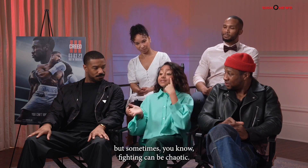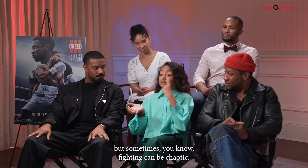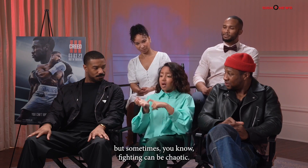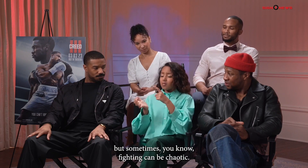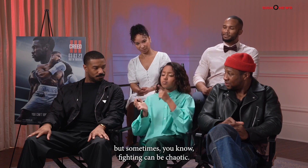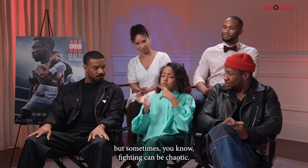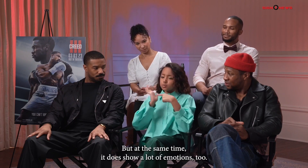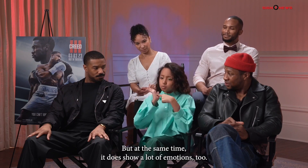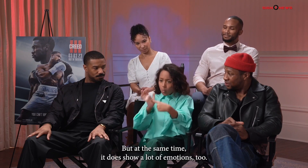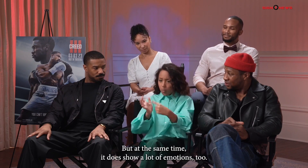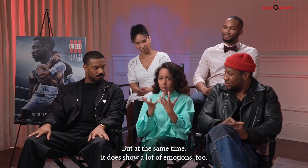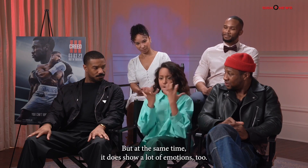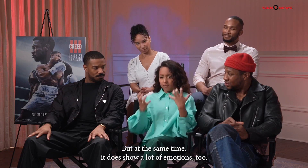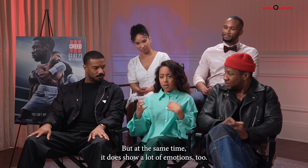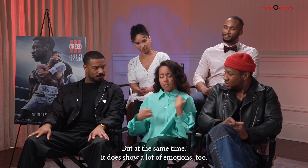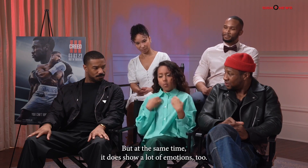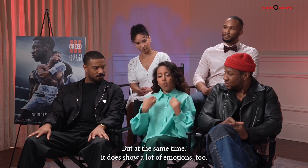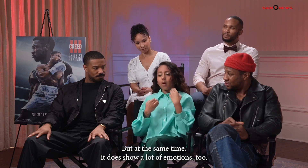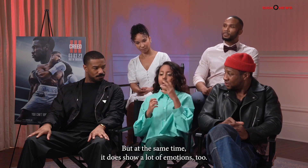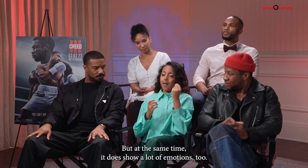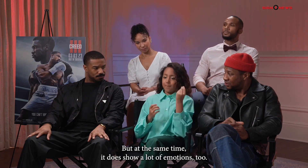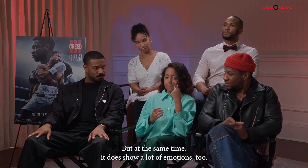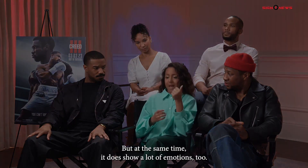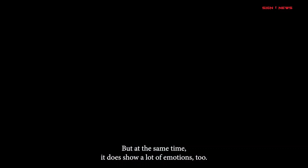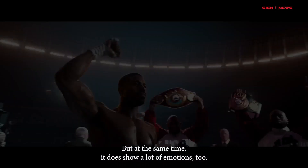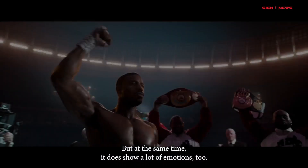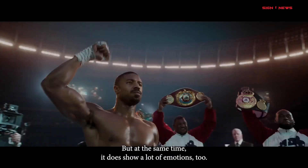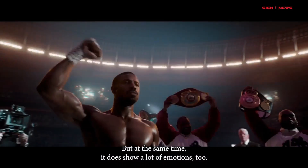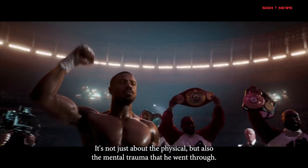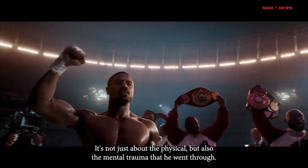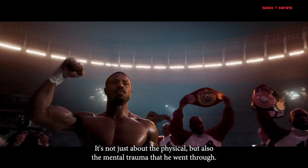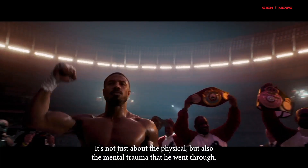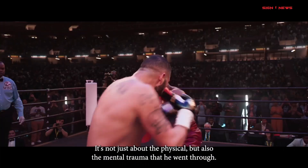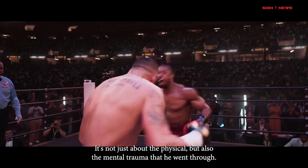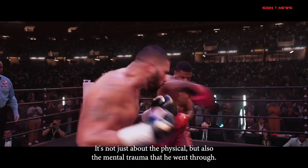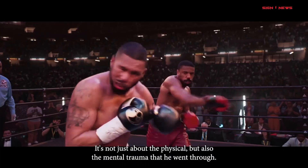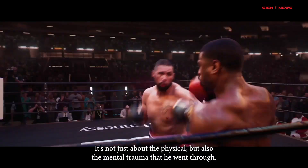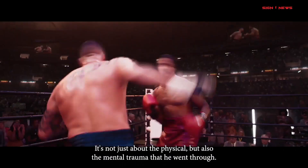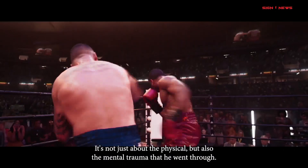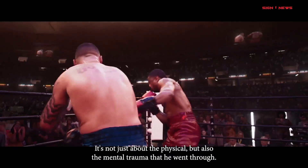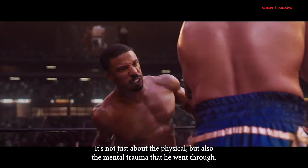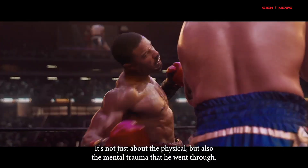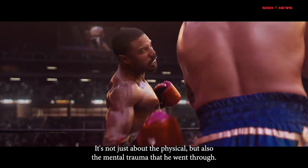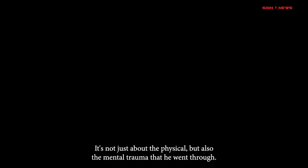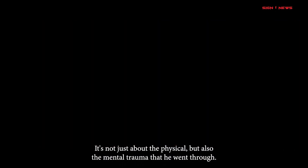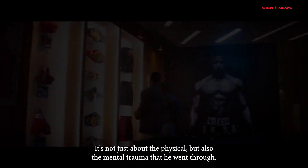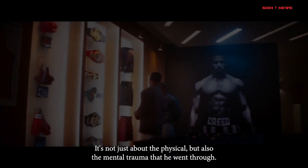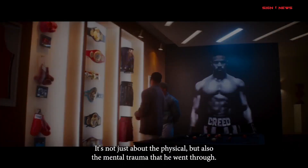Hicks none of the adults in the home would say if Hicks was inside the house that's when